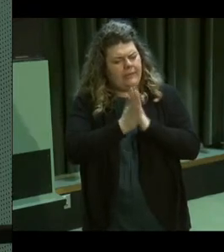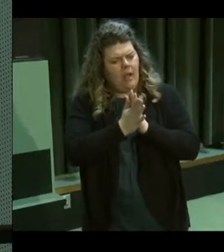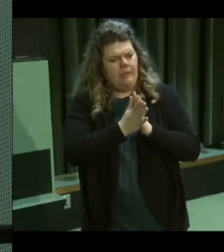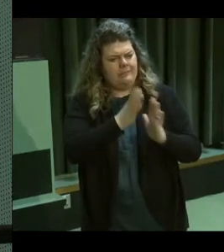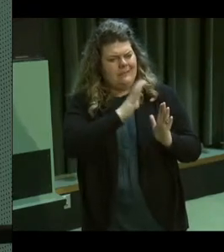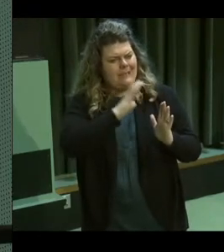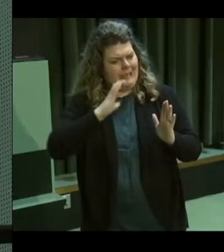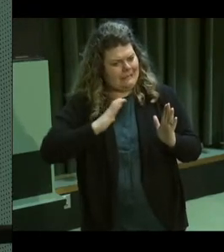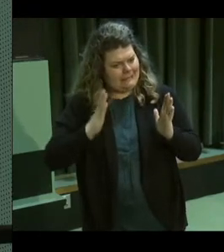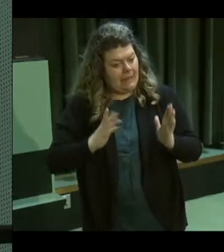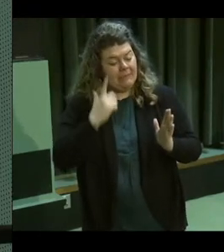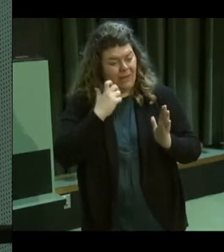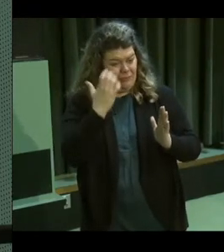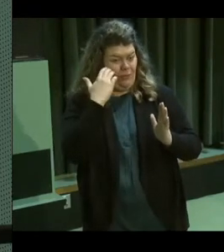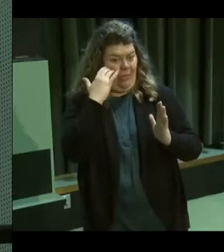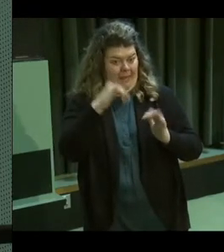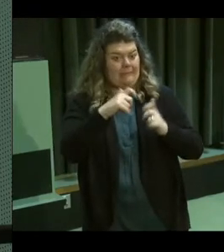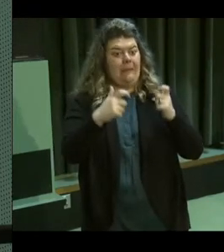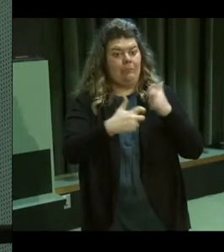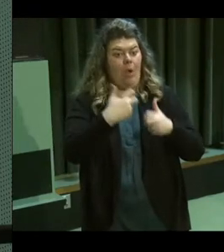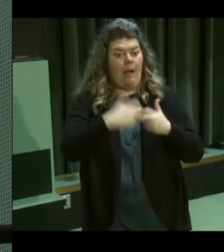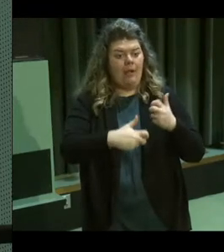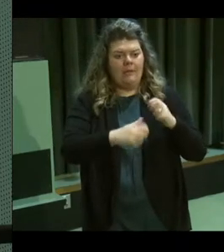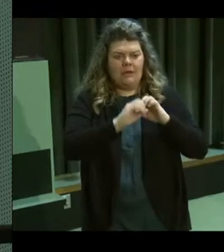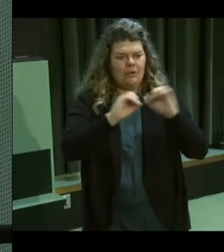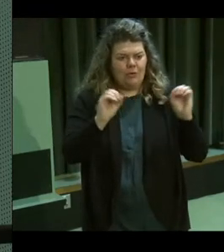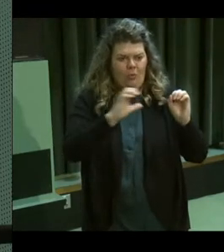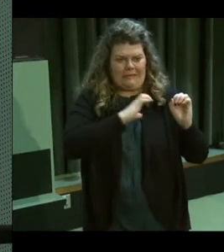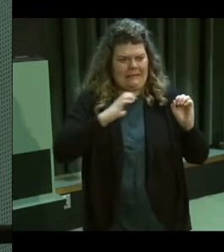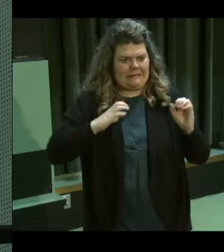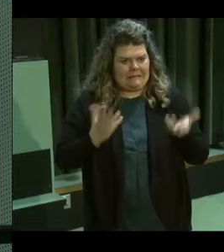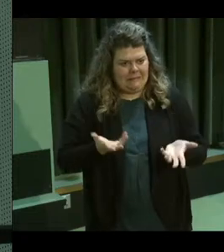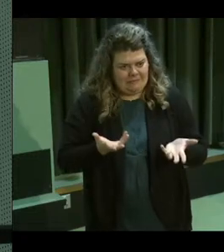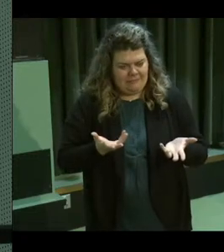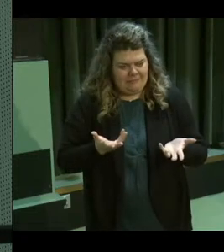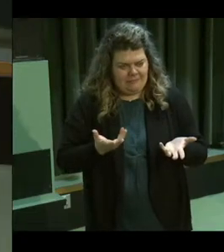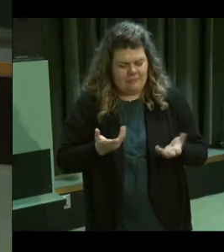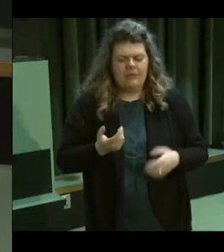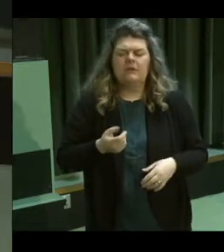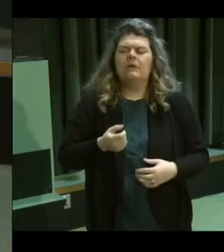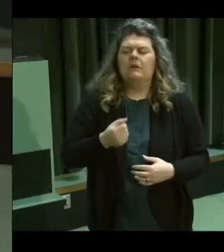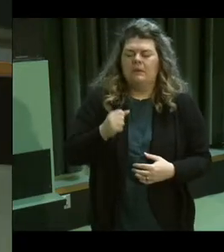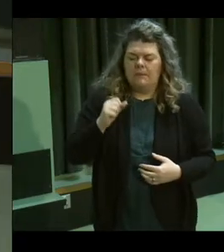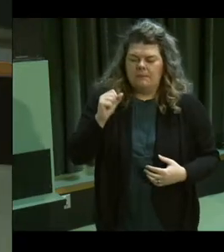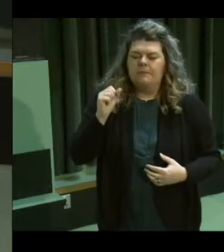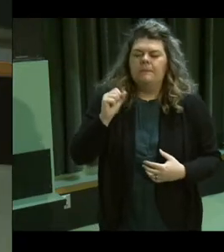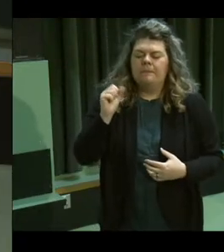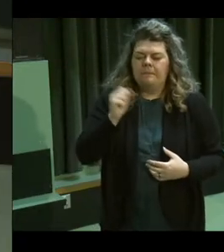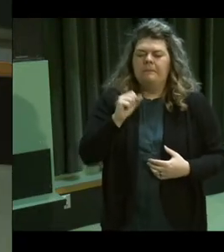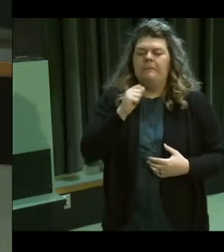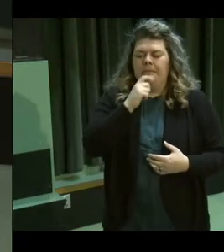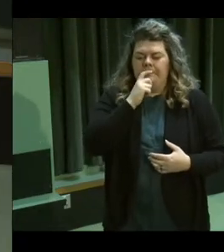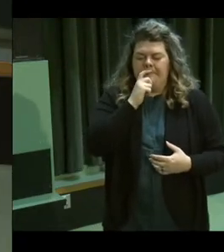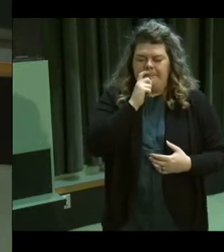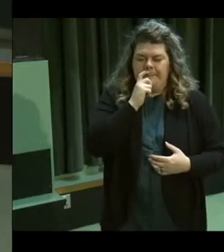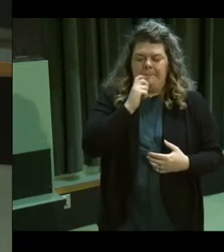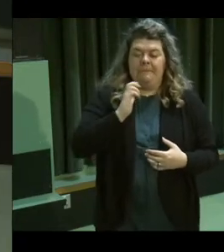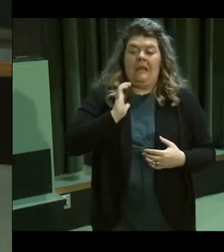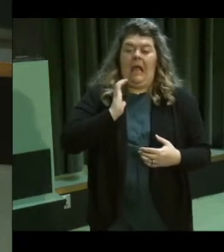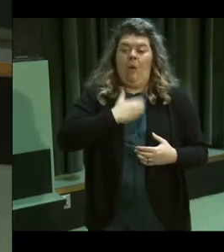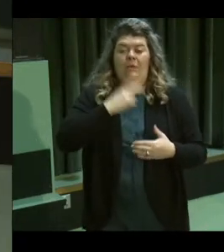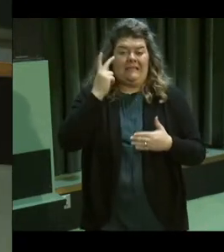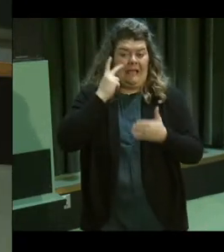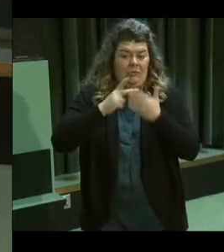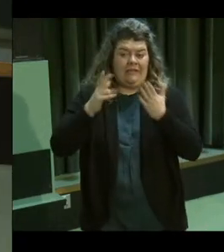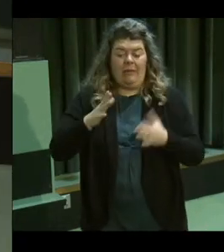the big problem is that they